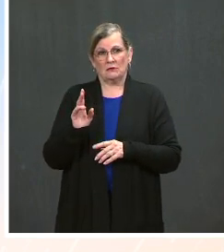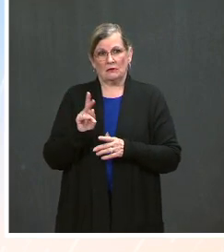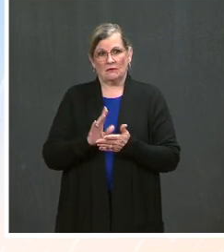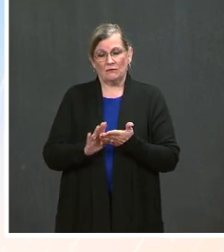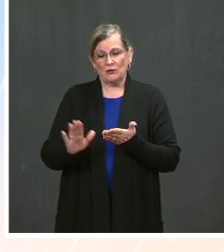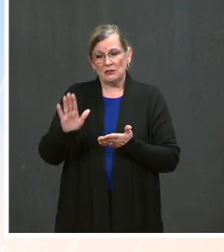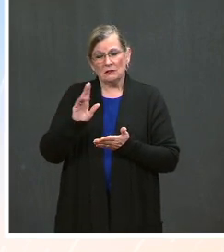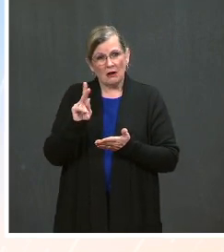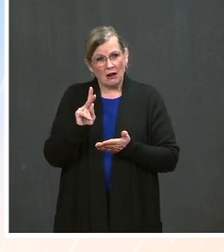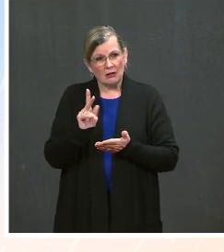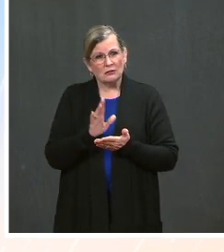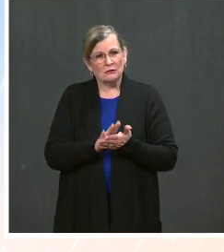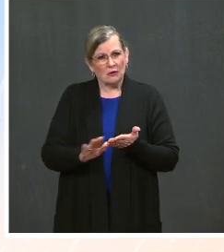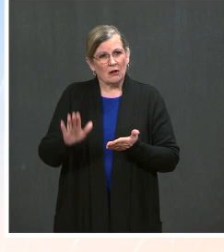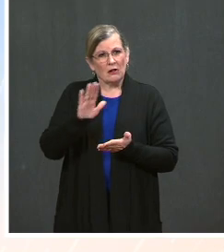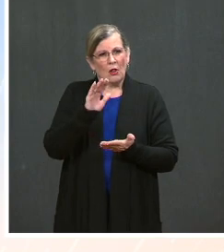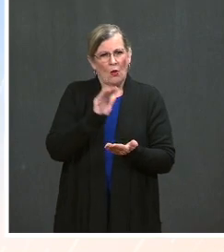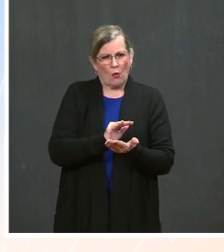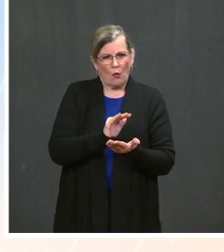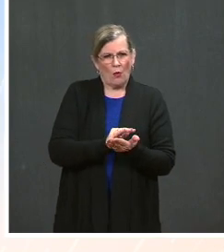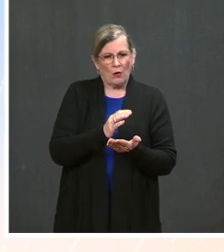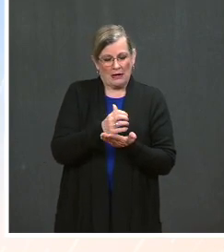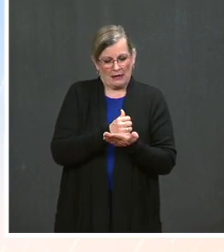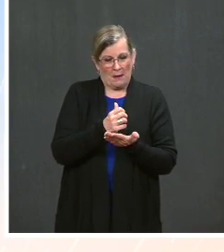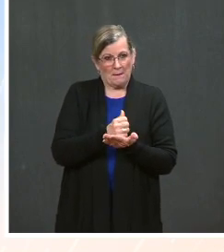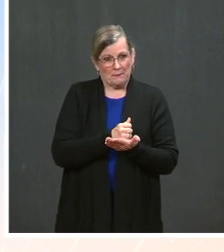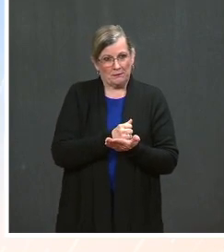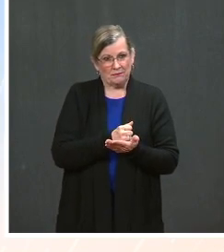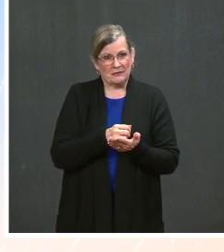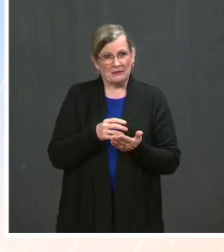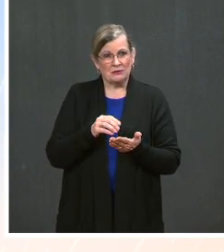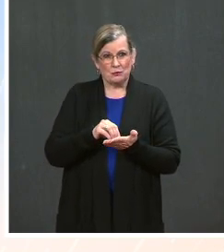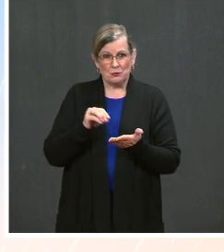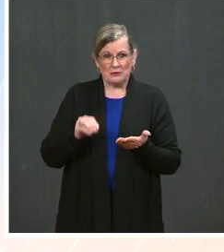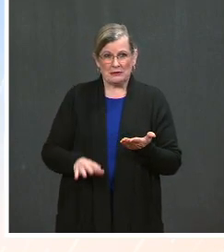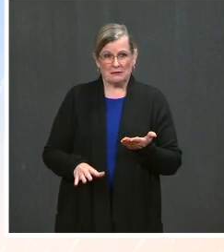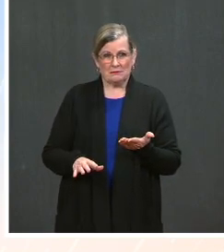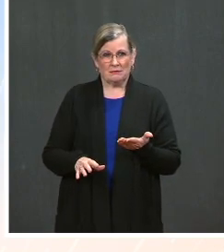into Laborers Local 223 in Boston, Secretary Walsh rose to head the Building